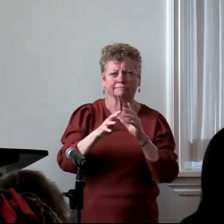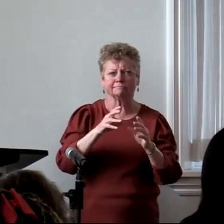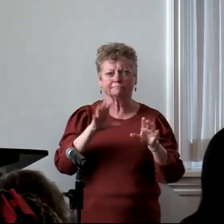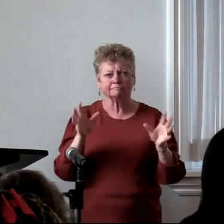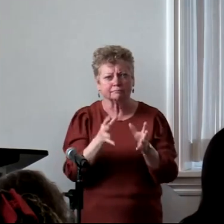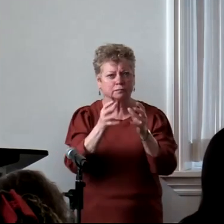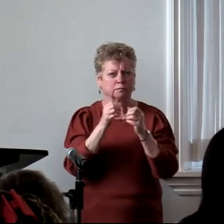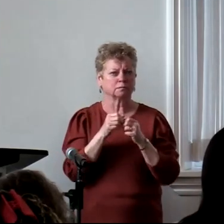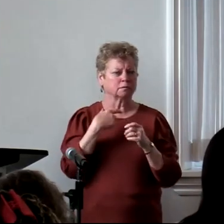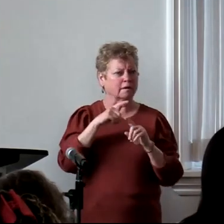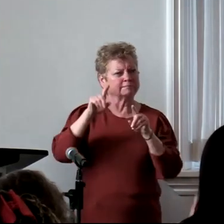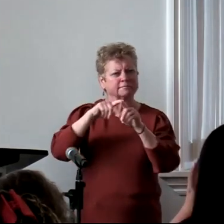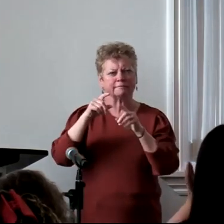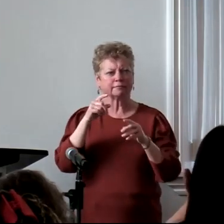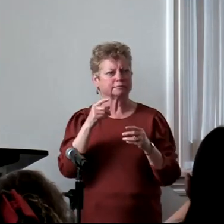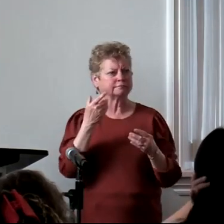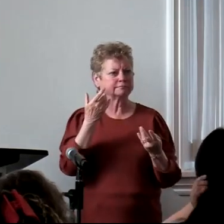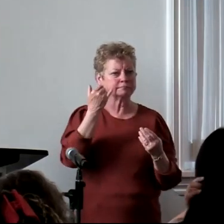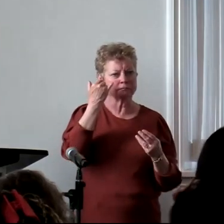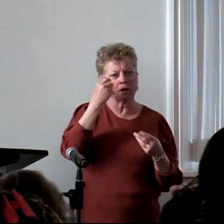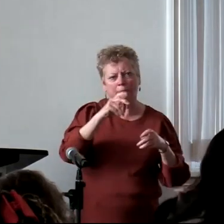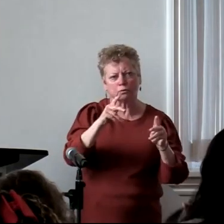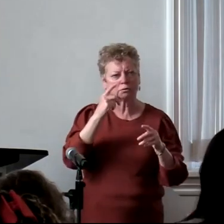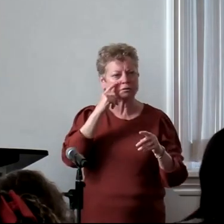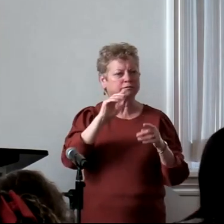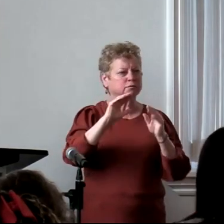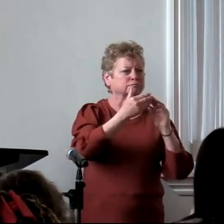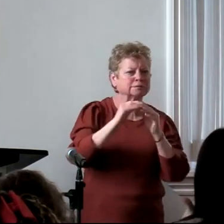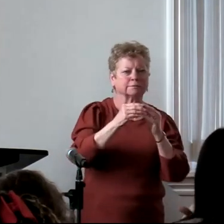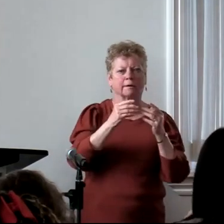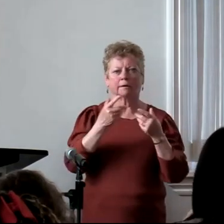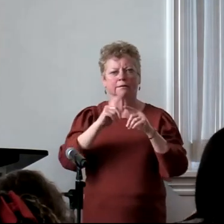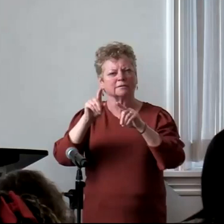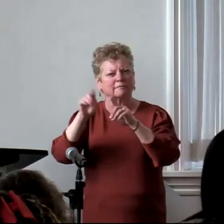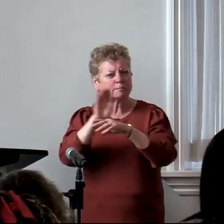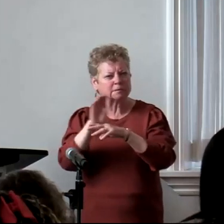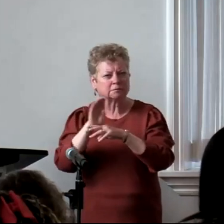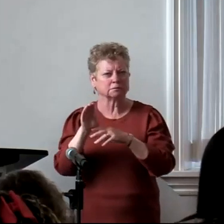municipalities, businesses, and sectors to increase their understanding and awareness of accessibility.